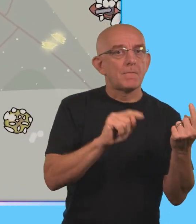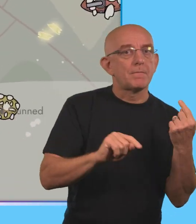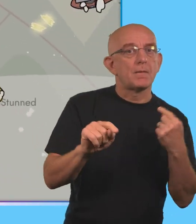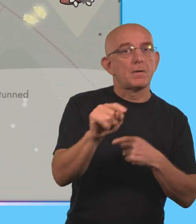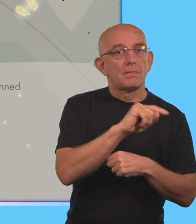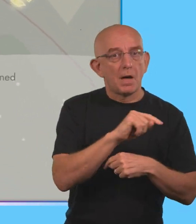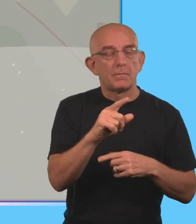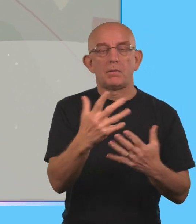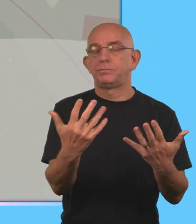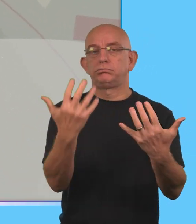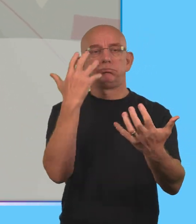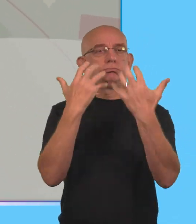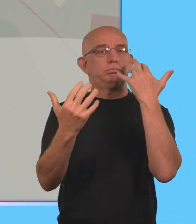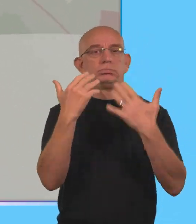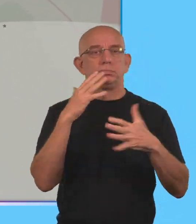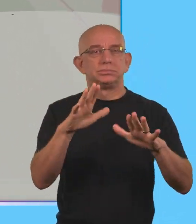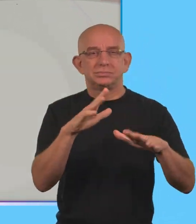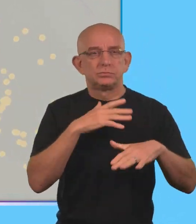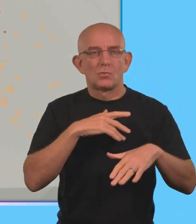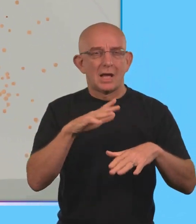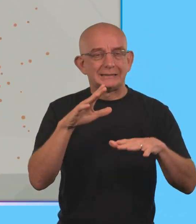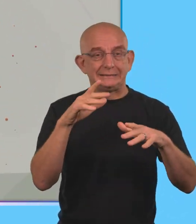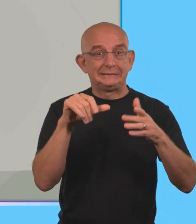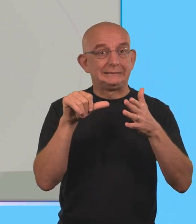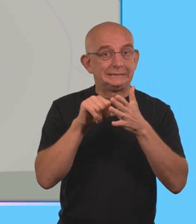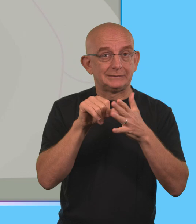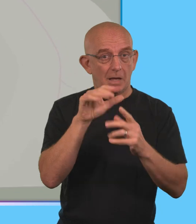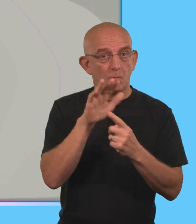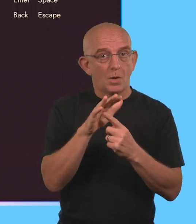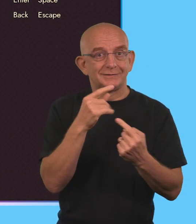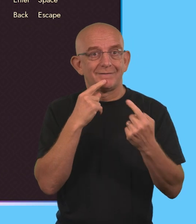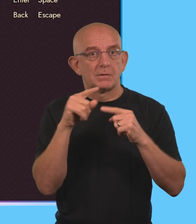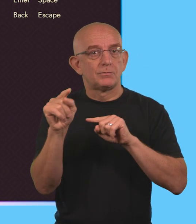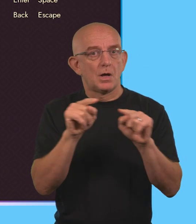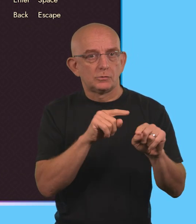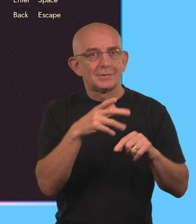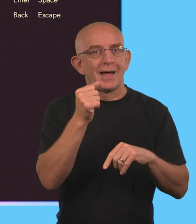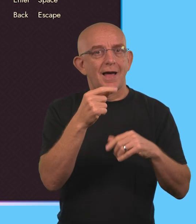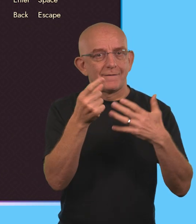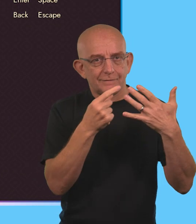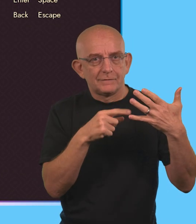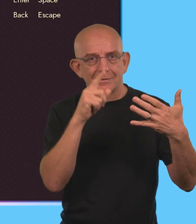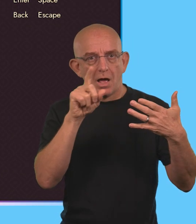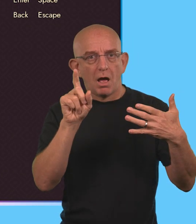but it can also be overwhelming or make important information hard to see. So there's detailed visual settings.